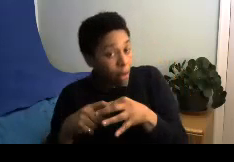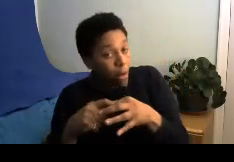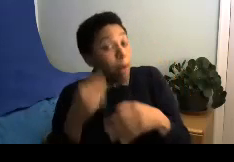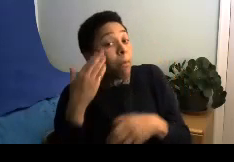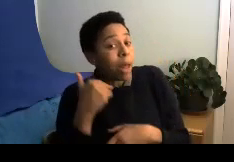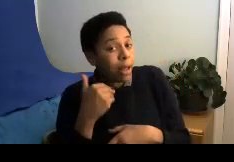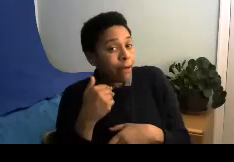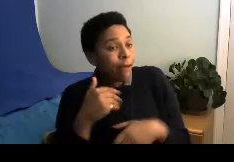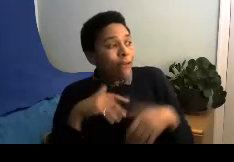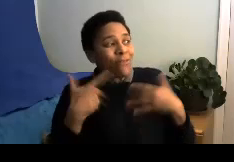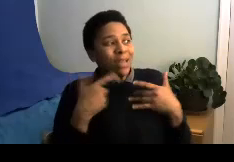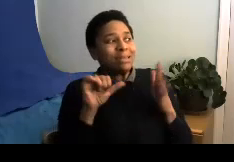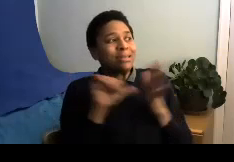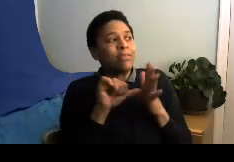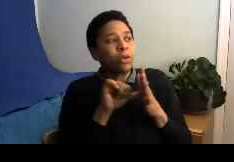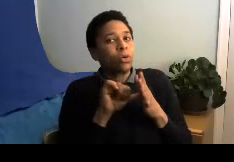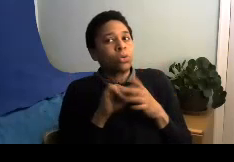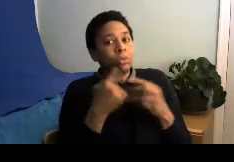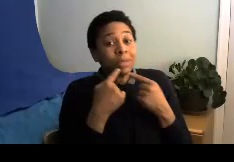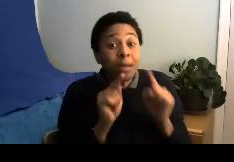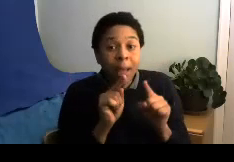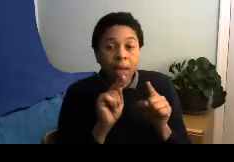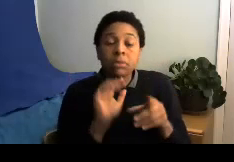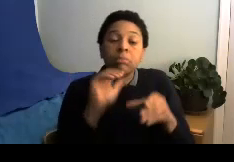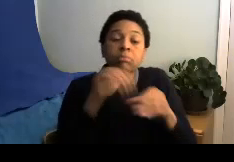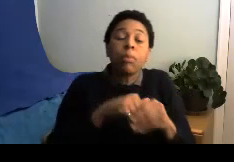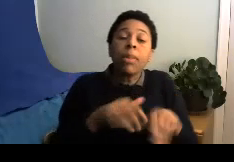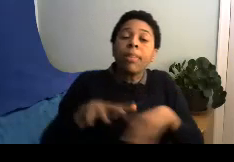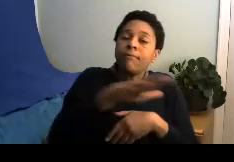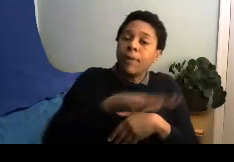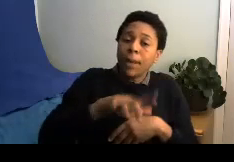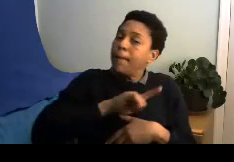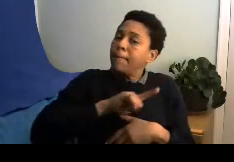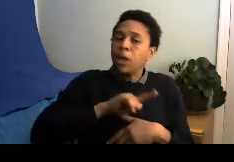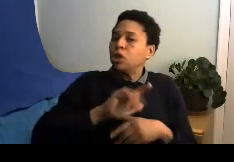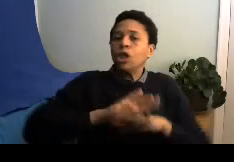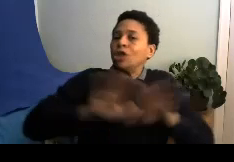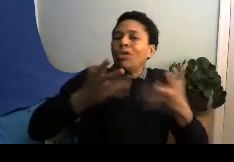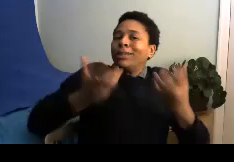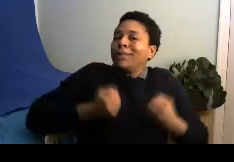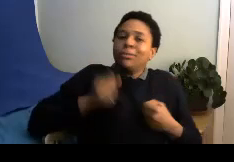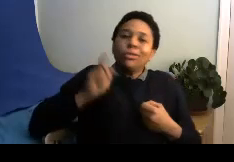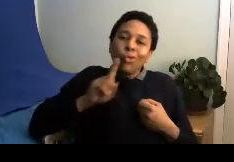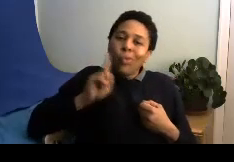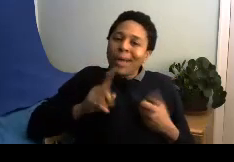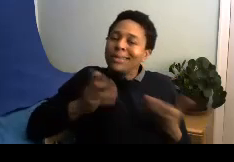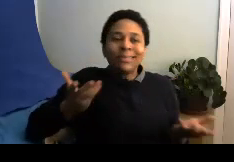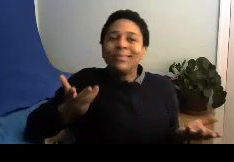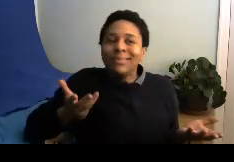it difficult to sort of, you know, come out to family and all of this kind of thing, you know, people even younger than me. Um,